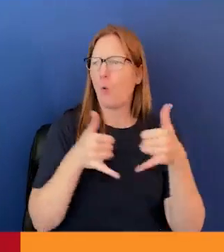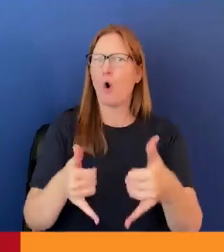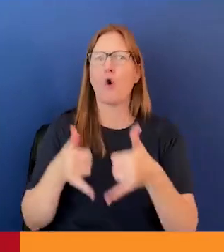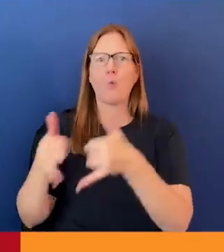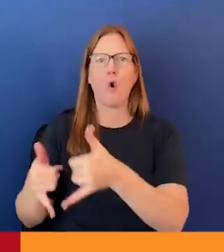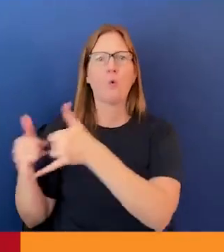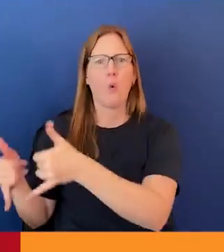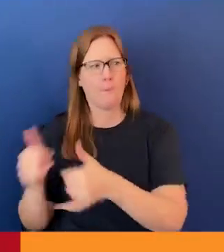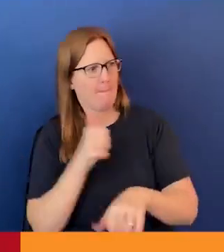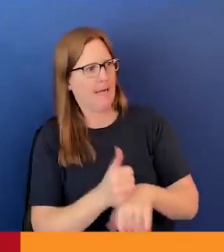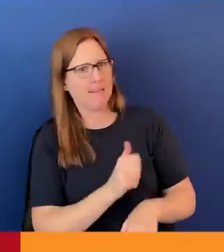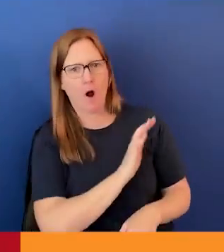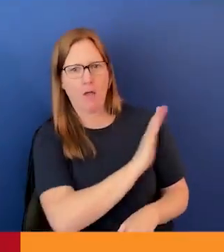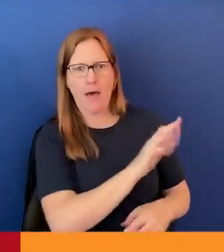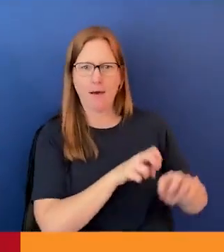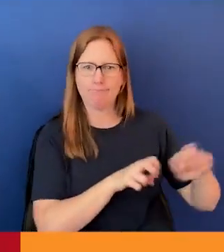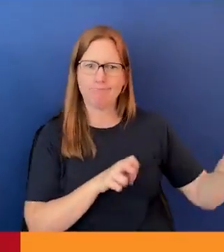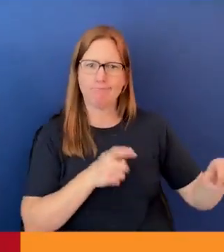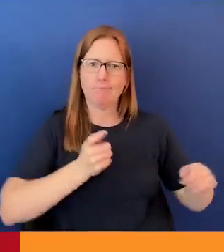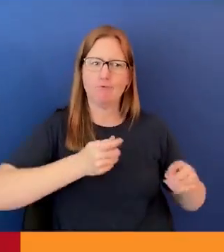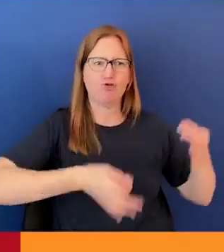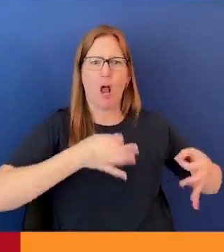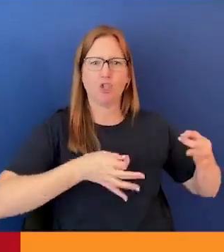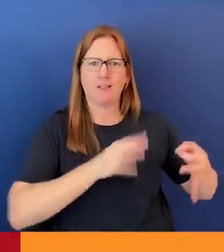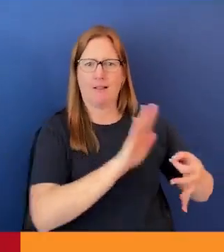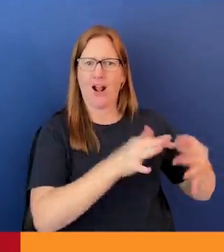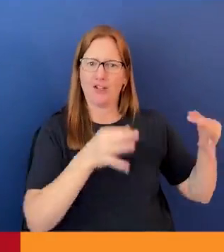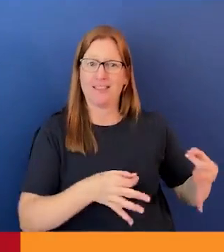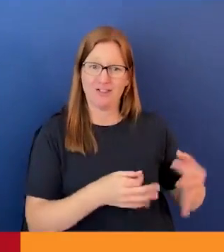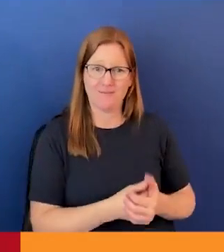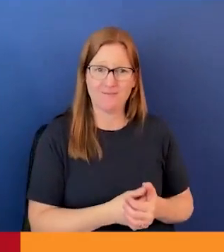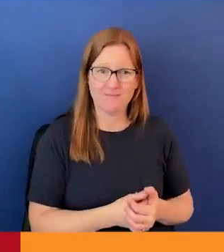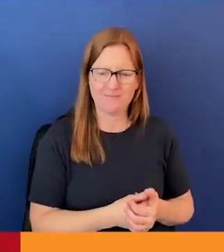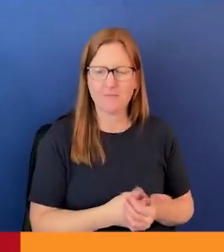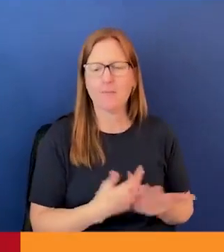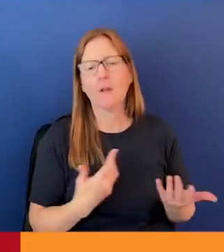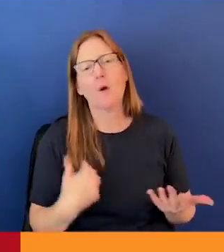the judges, come up with. But more broadly, we would really like to drive